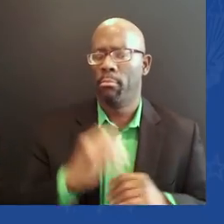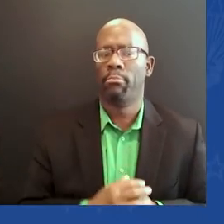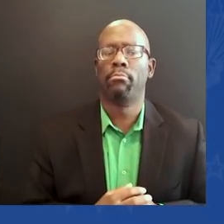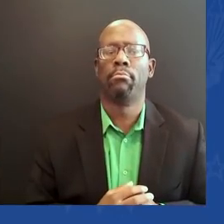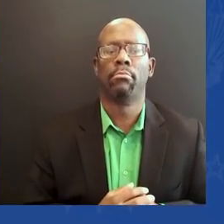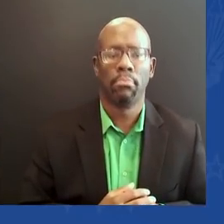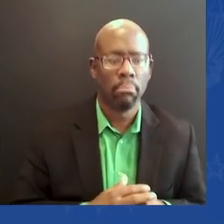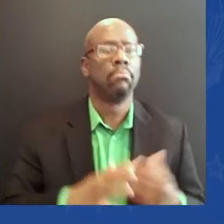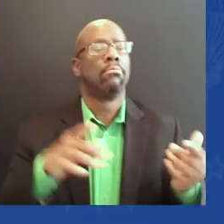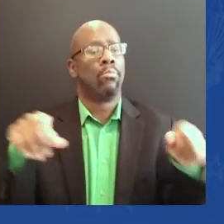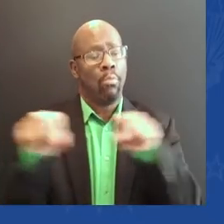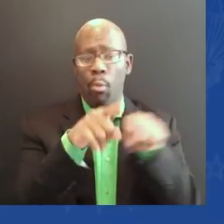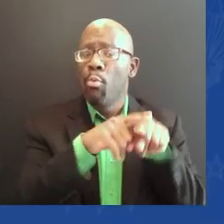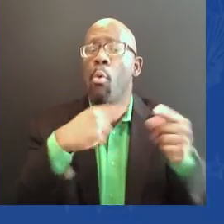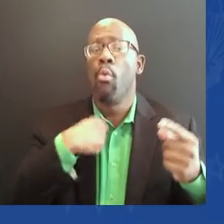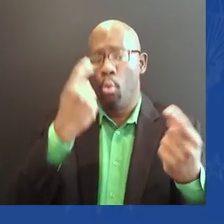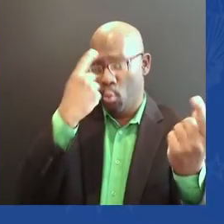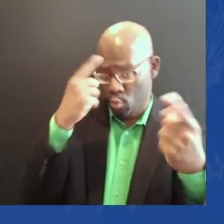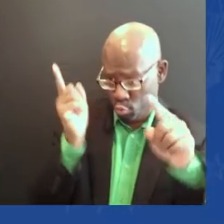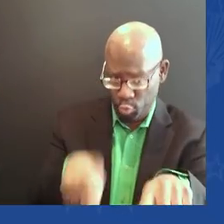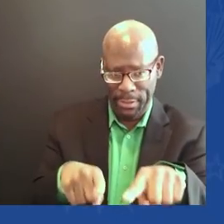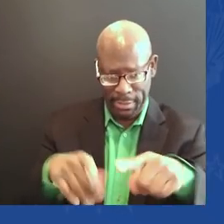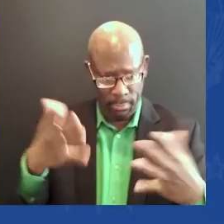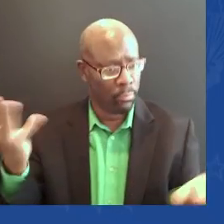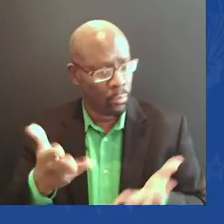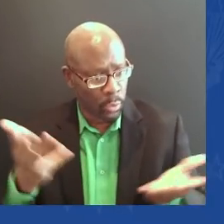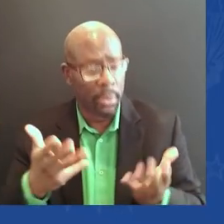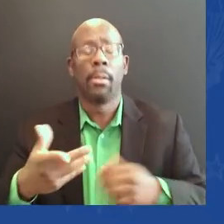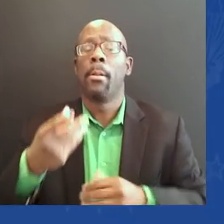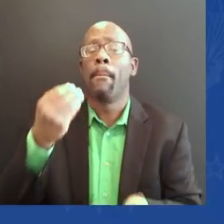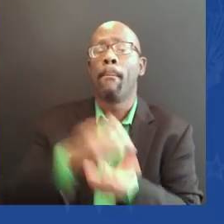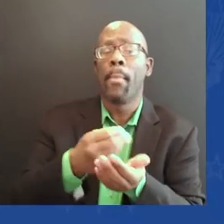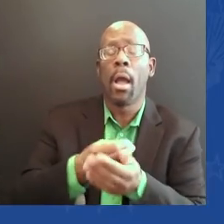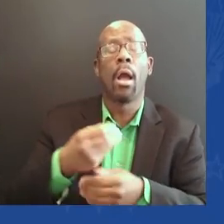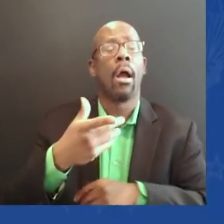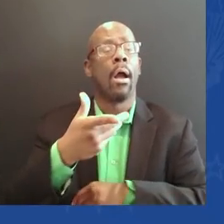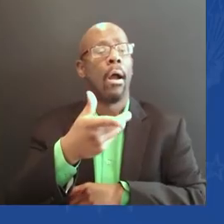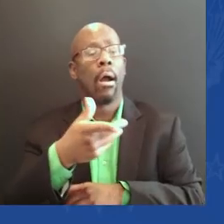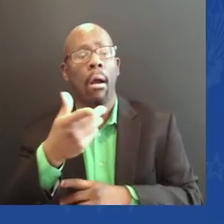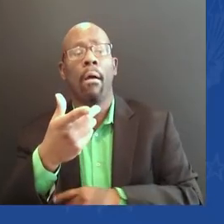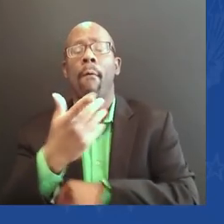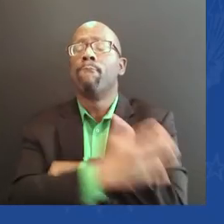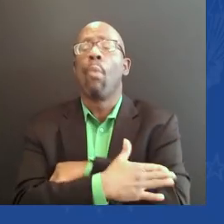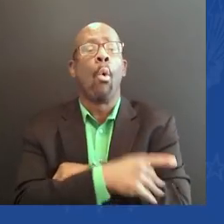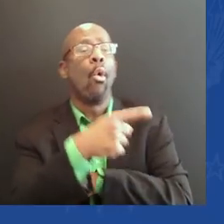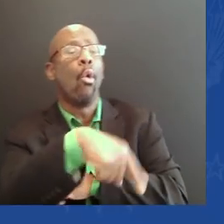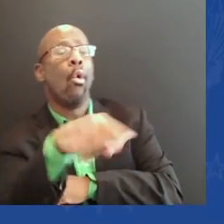for -- countries can draw on to help prevent, if necessary, and respond to the next pandemic,